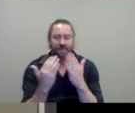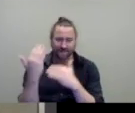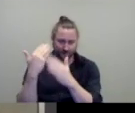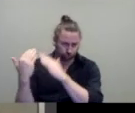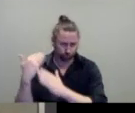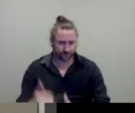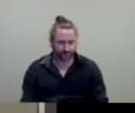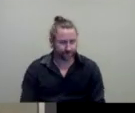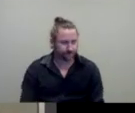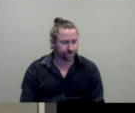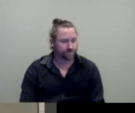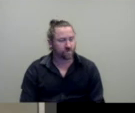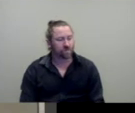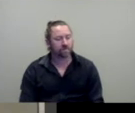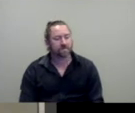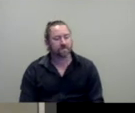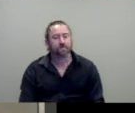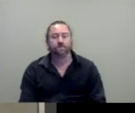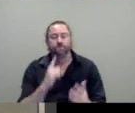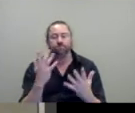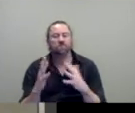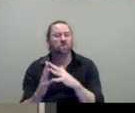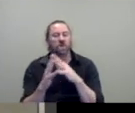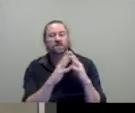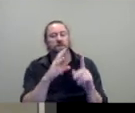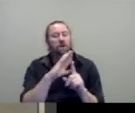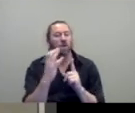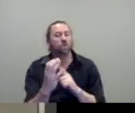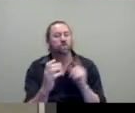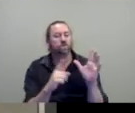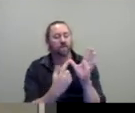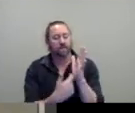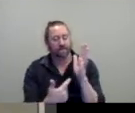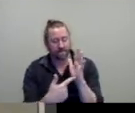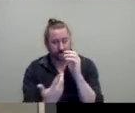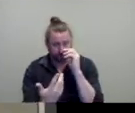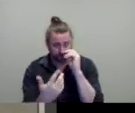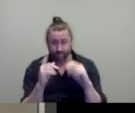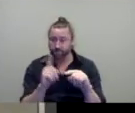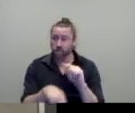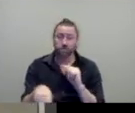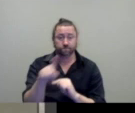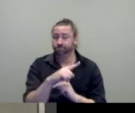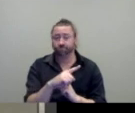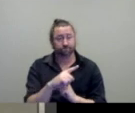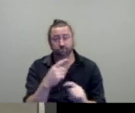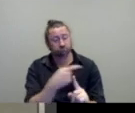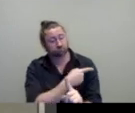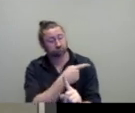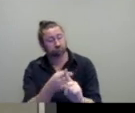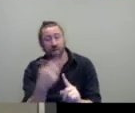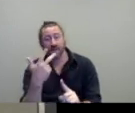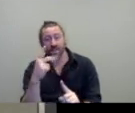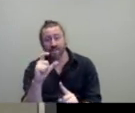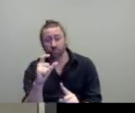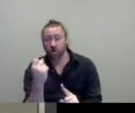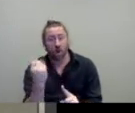so in western art most artworks did not have a title prior to the 18th century and this explains